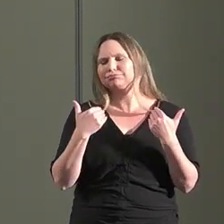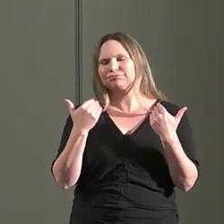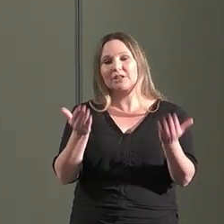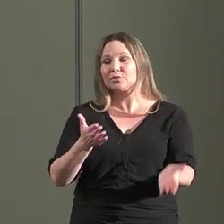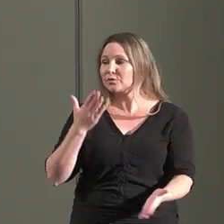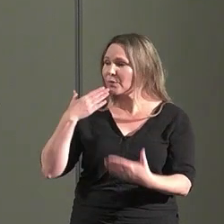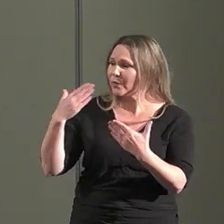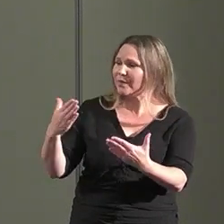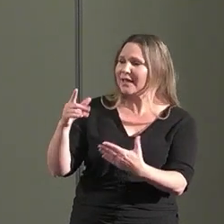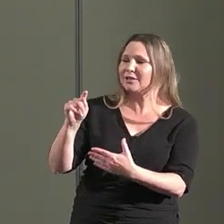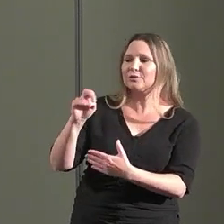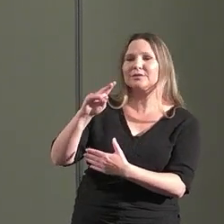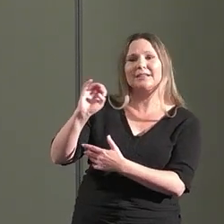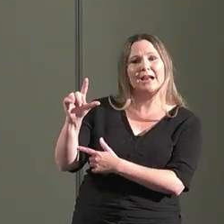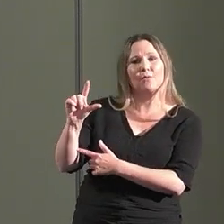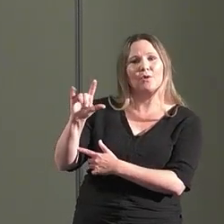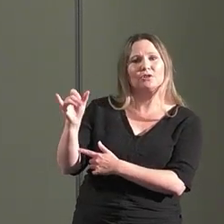Thank you.